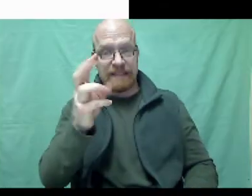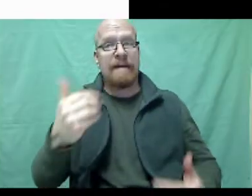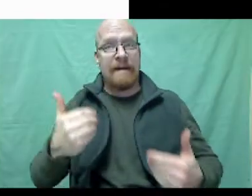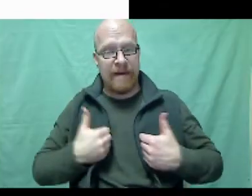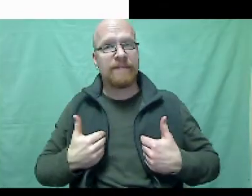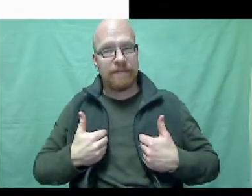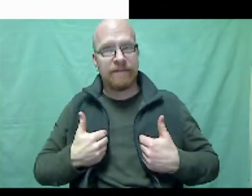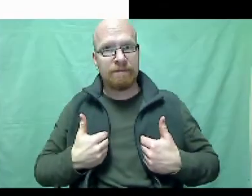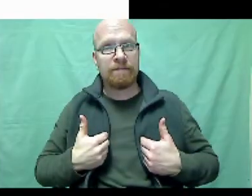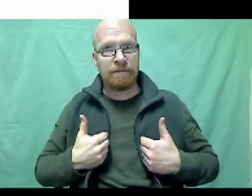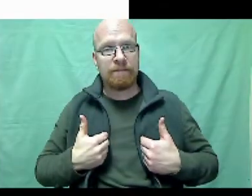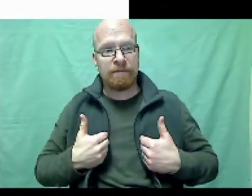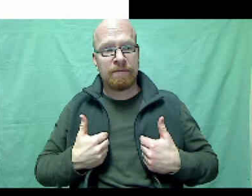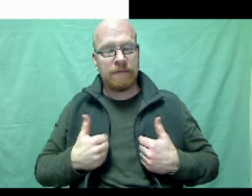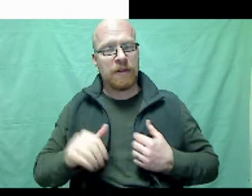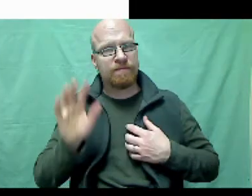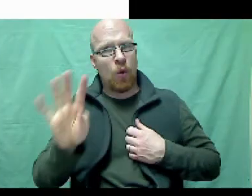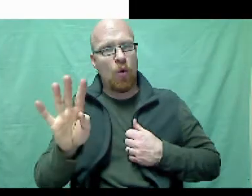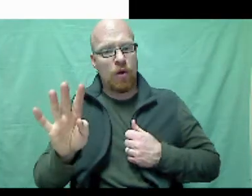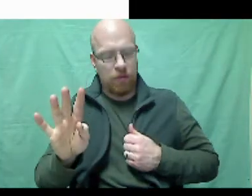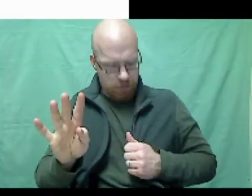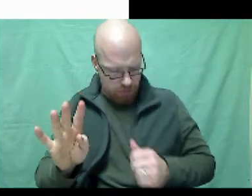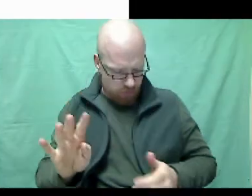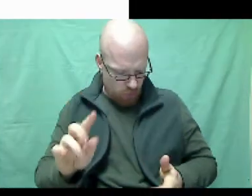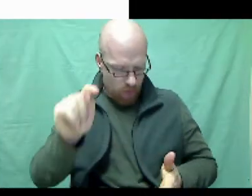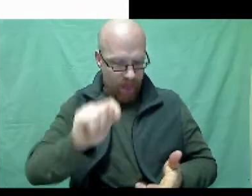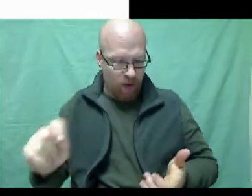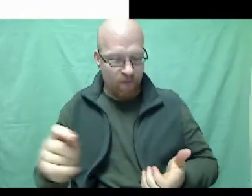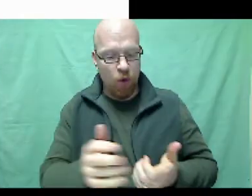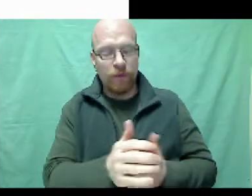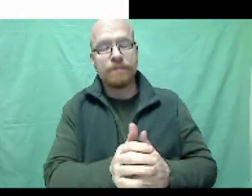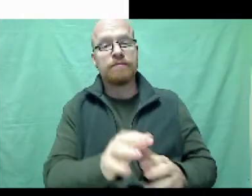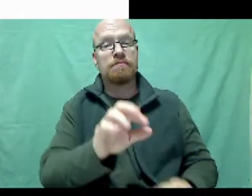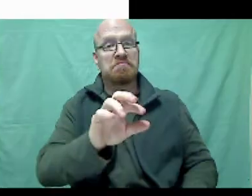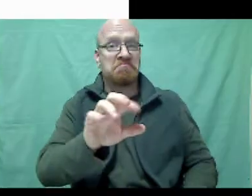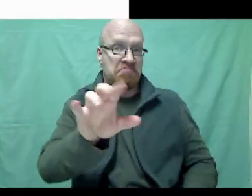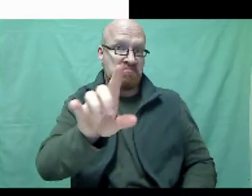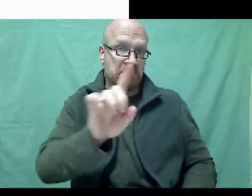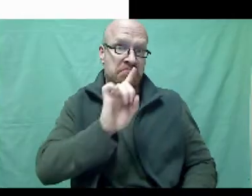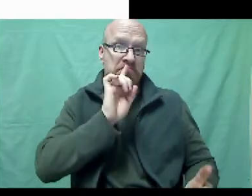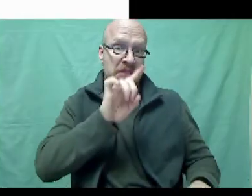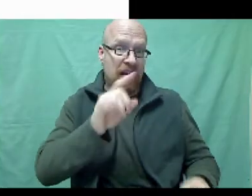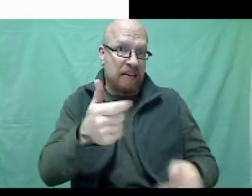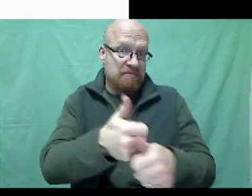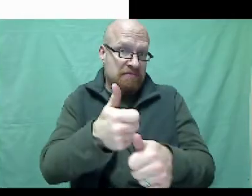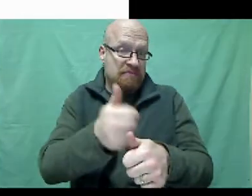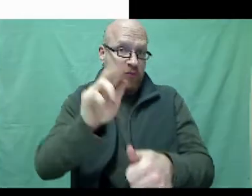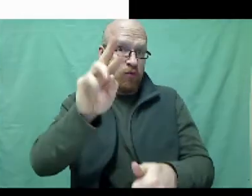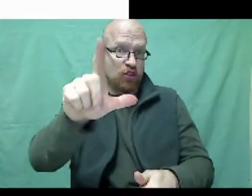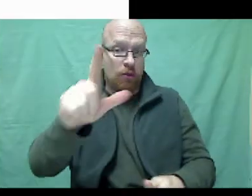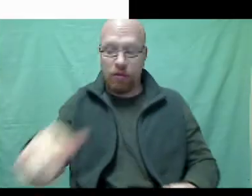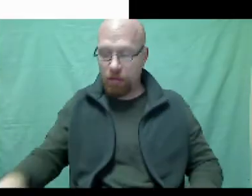It's 4. Therefore, the answer would be, it's rational. So, yeah, that works.